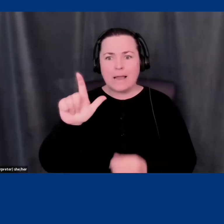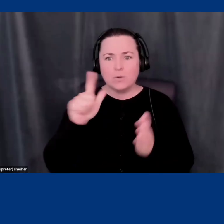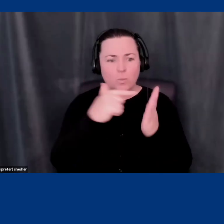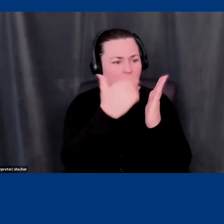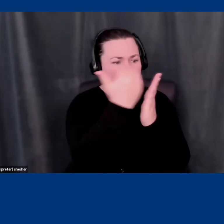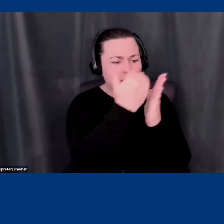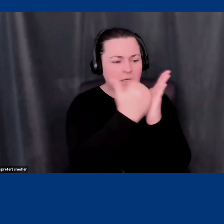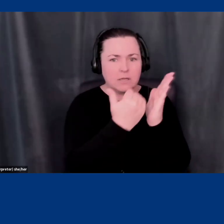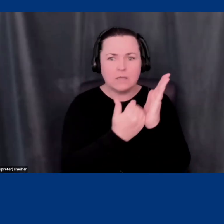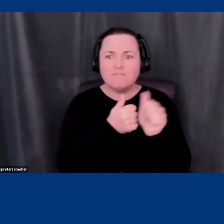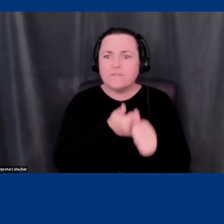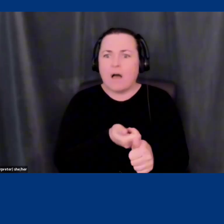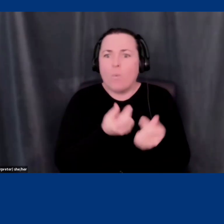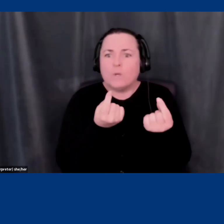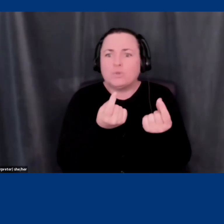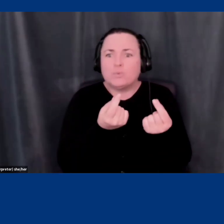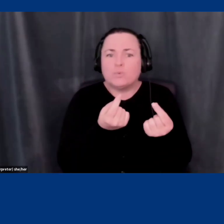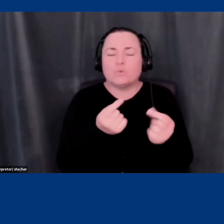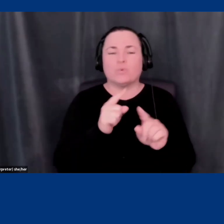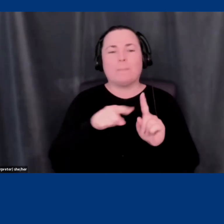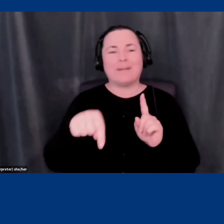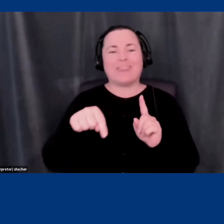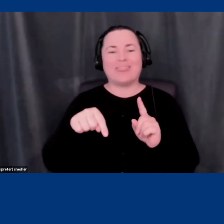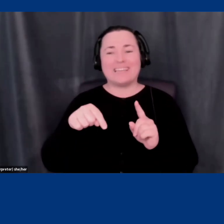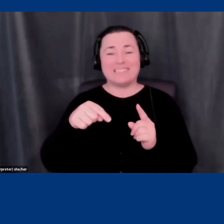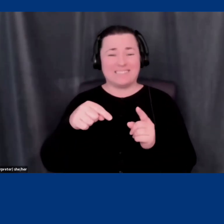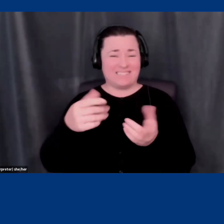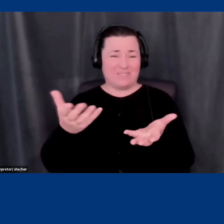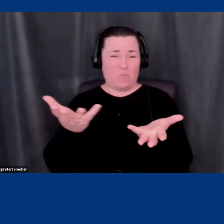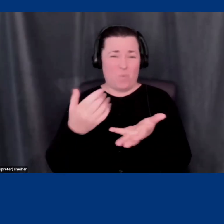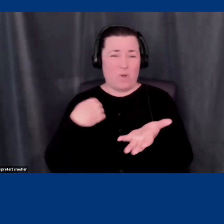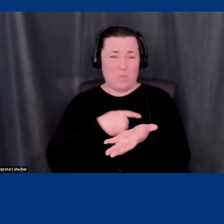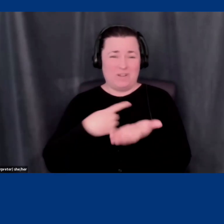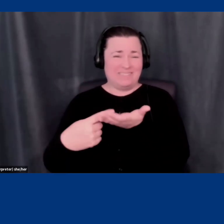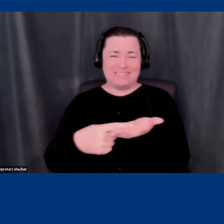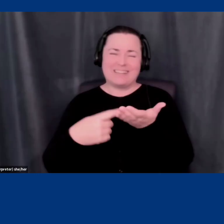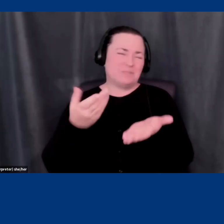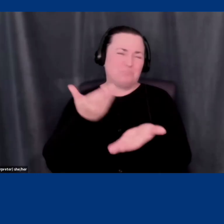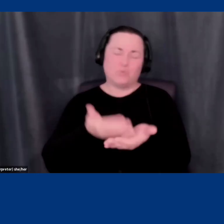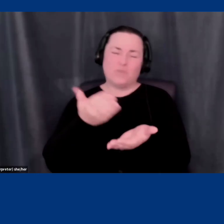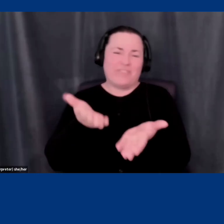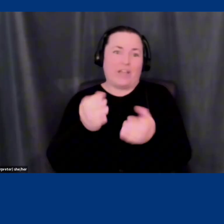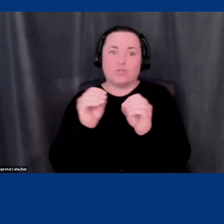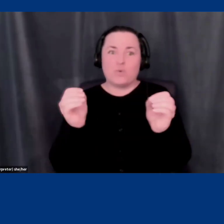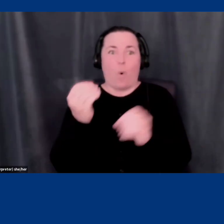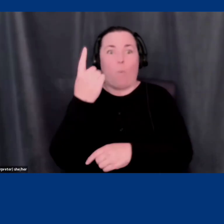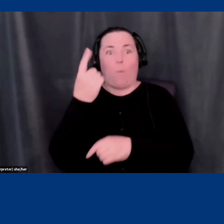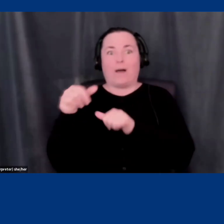is proof that the instruction manual doesn't really exist, but that we can find our way through.